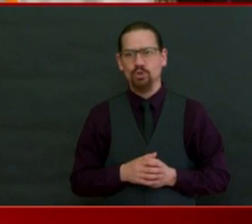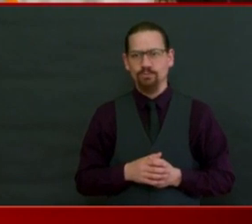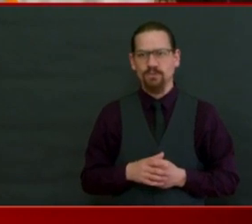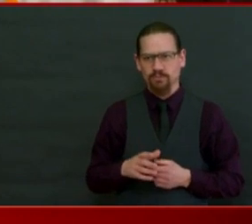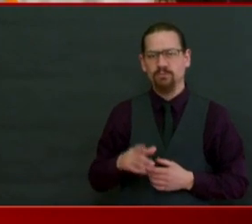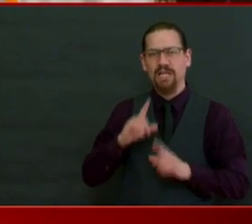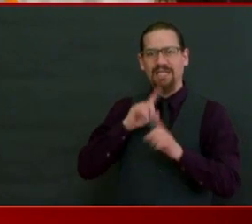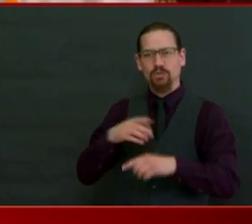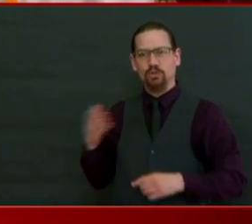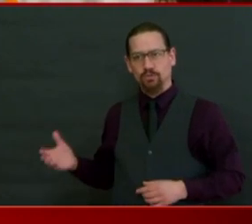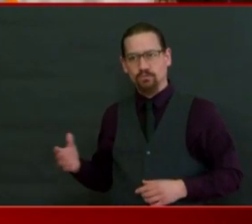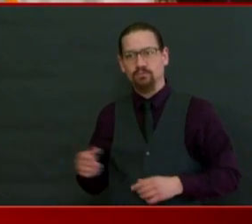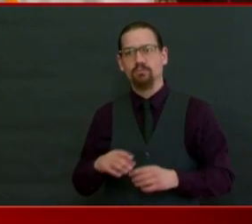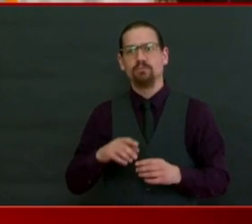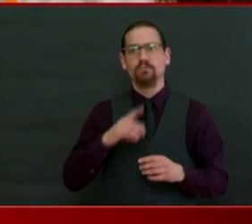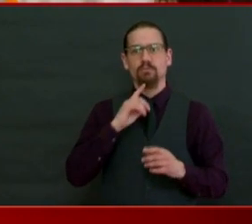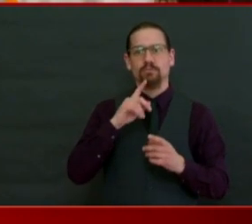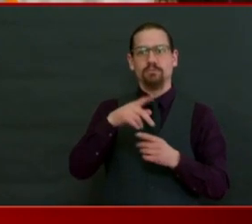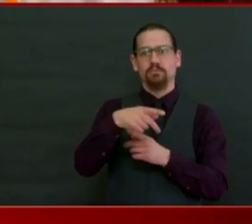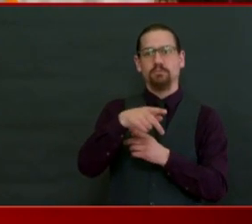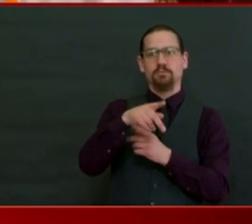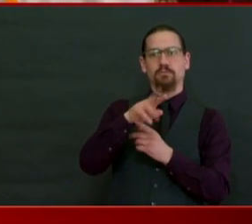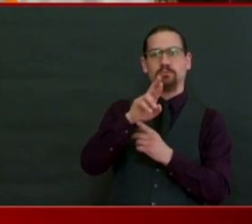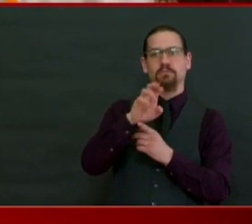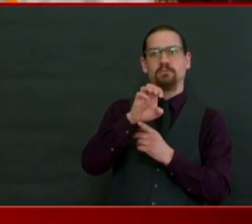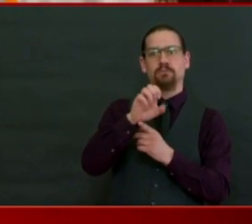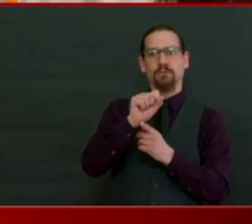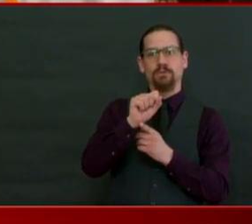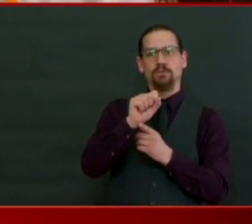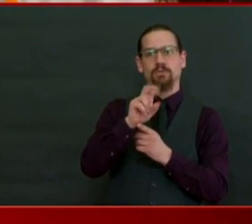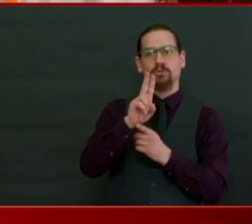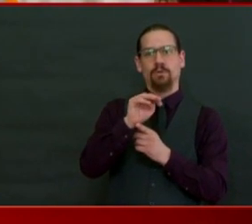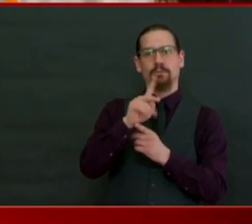ADDRESS THAT. EARLY ON, WE WERE USING THE